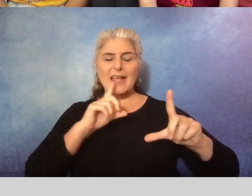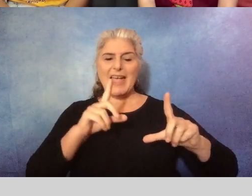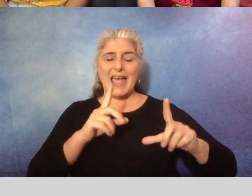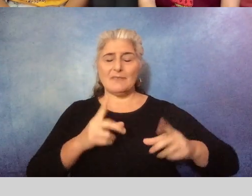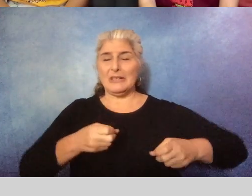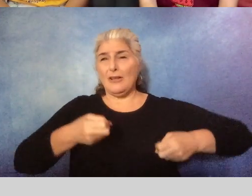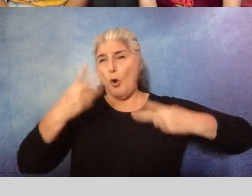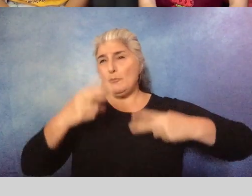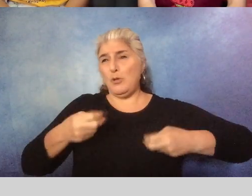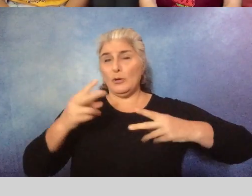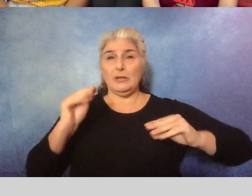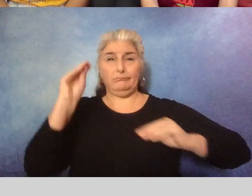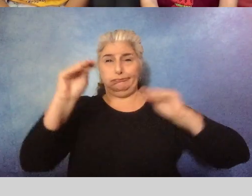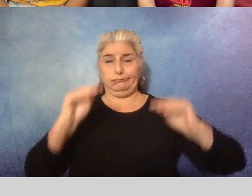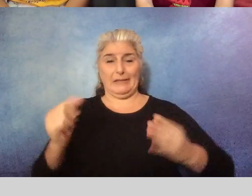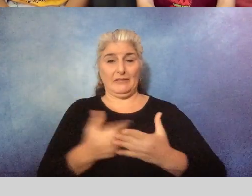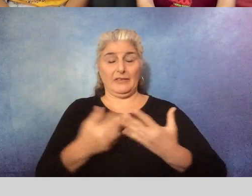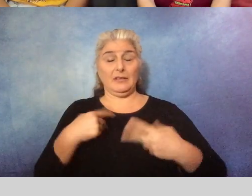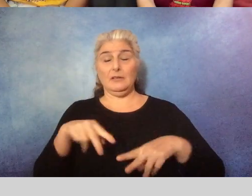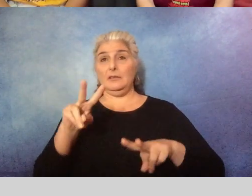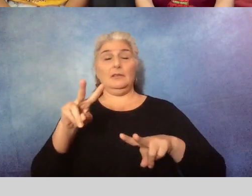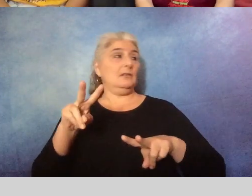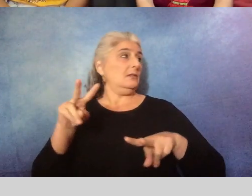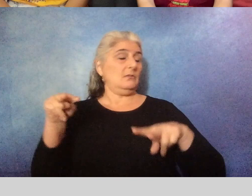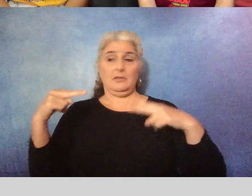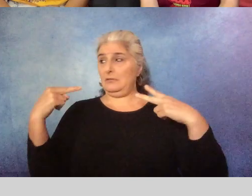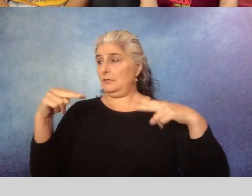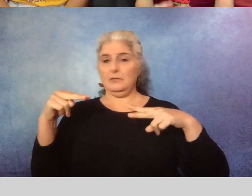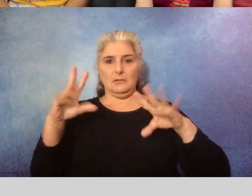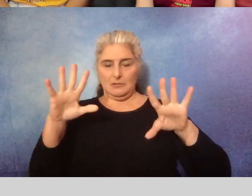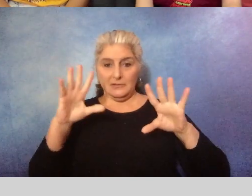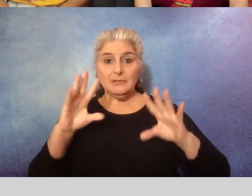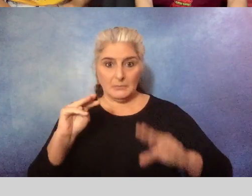and it was a bit of a mess at the beginning